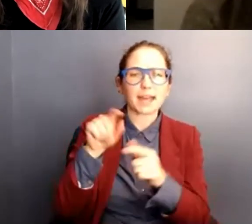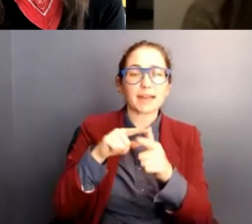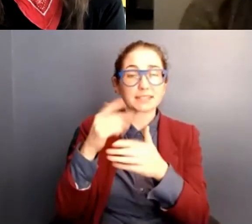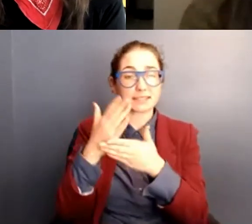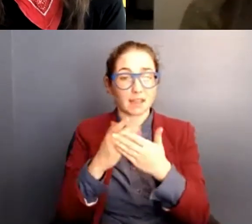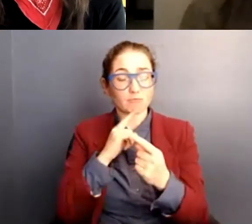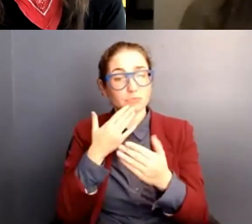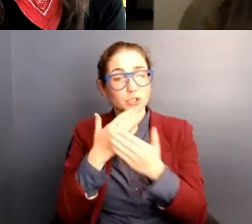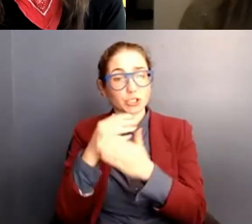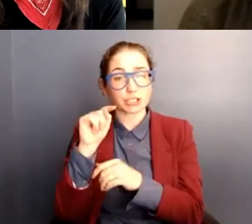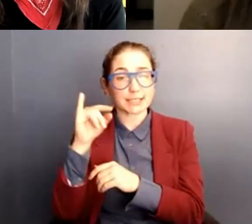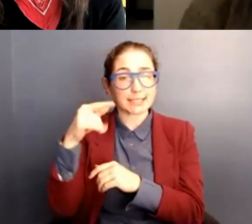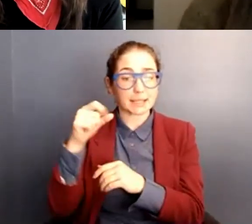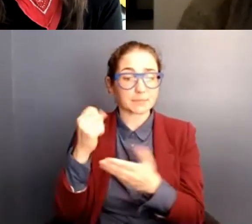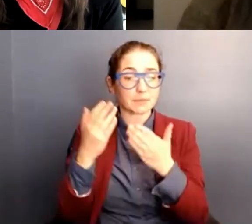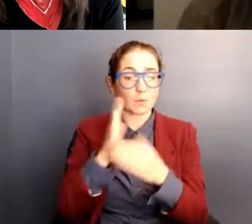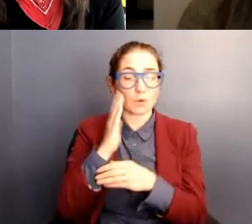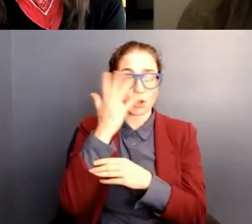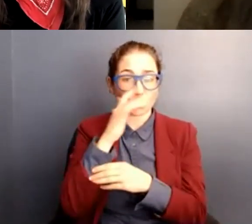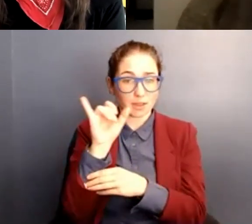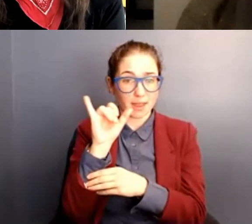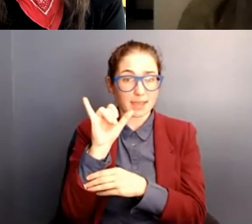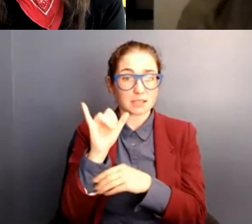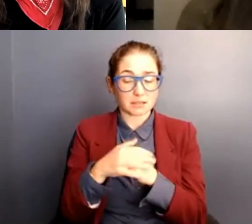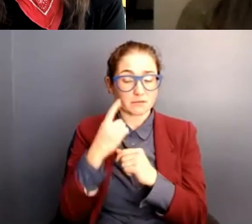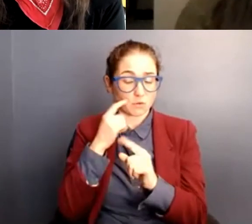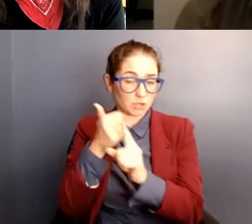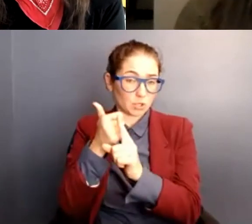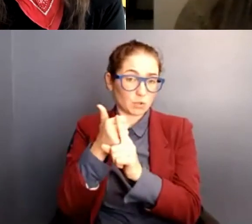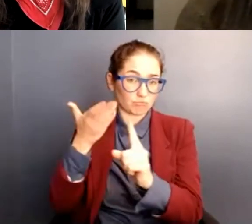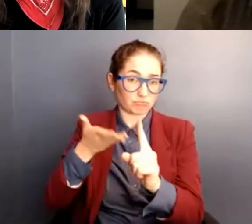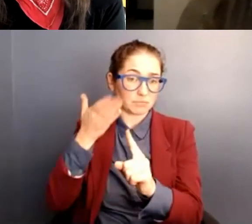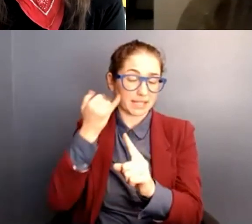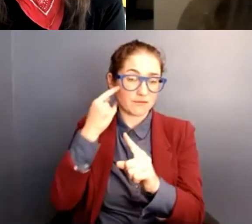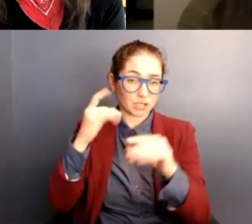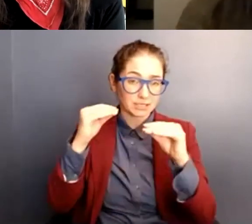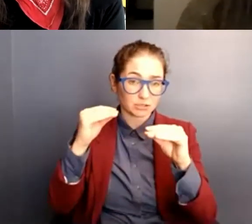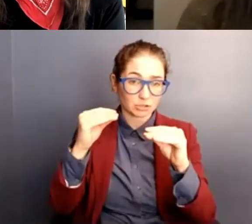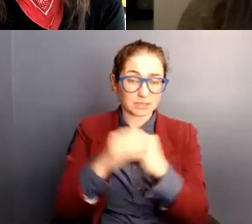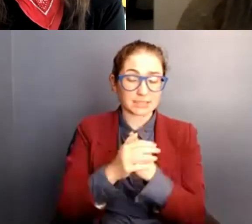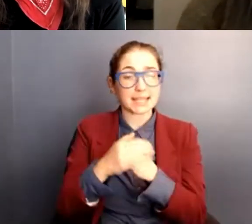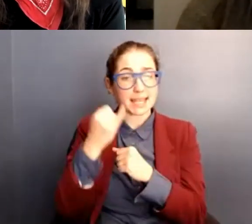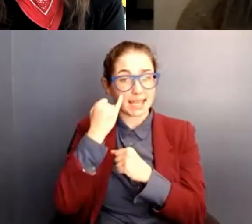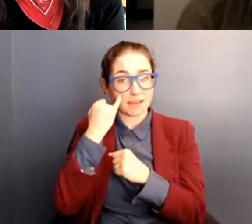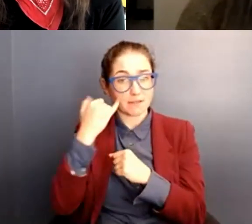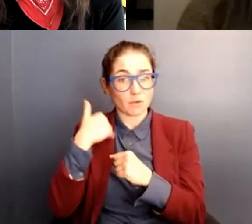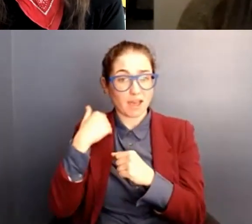of what this might look like for you. If you're teaching. If you do have a couple of teachers that